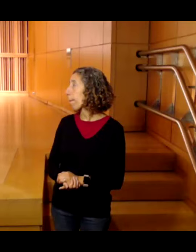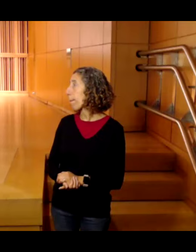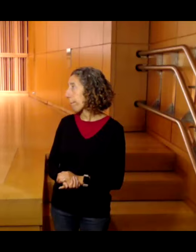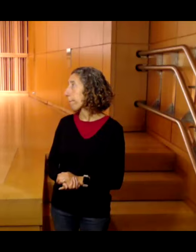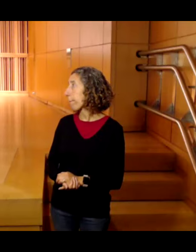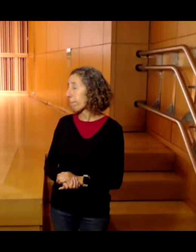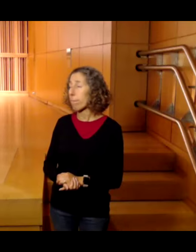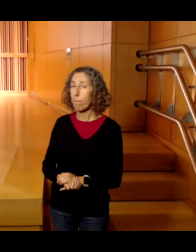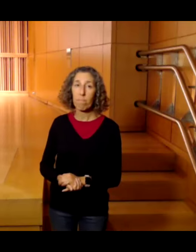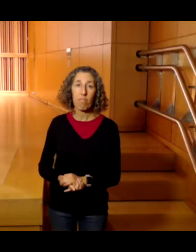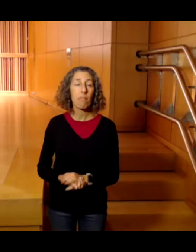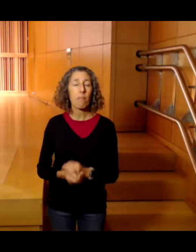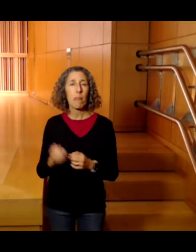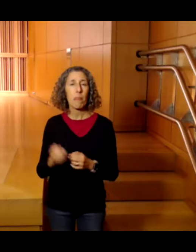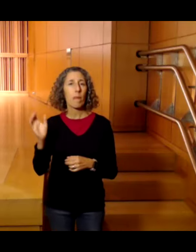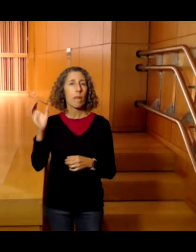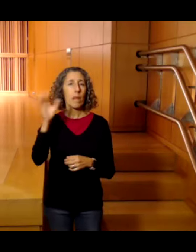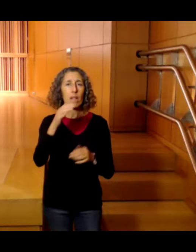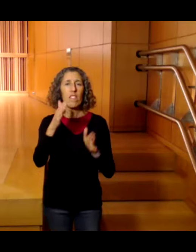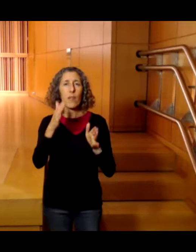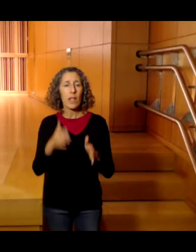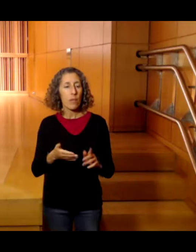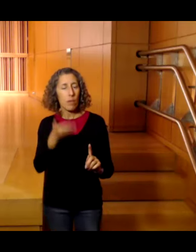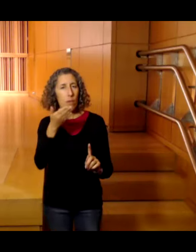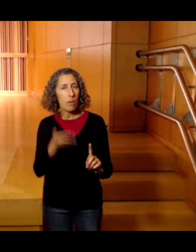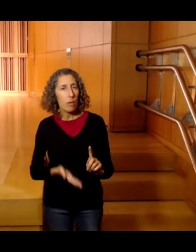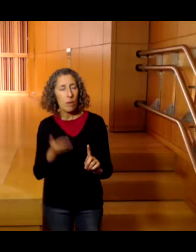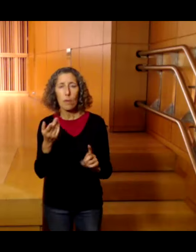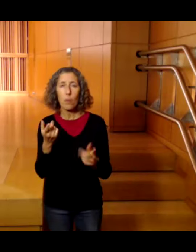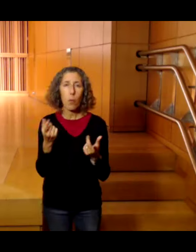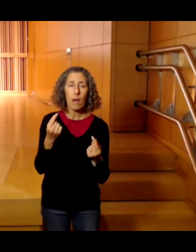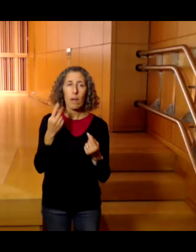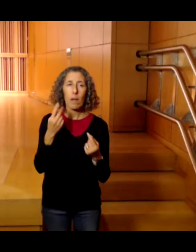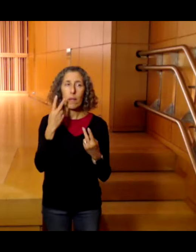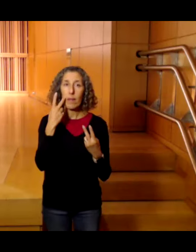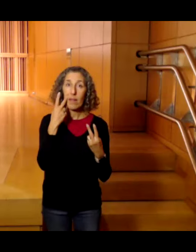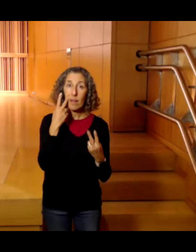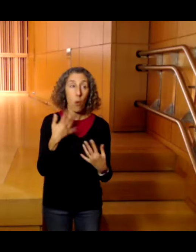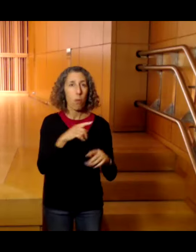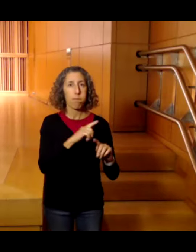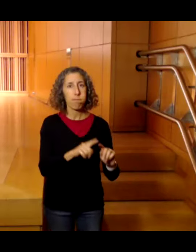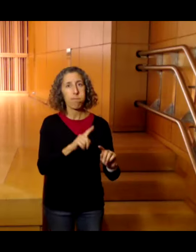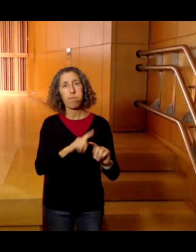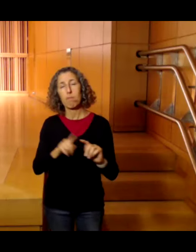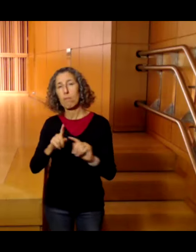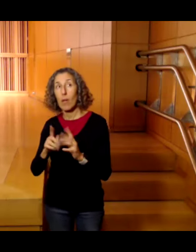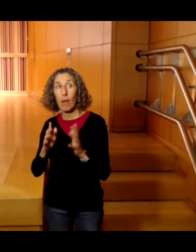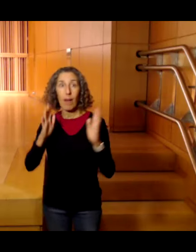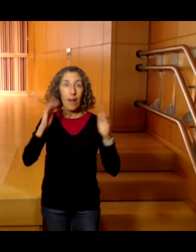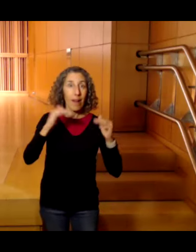Witnessing the miracle of a billion imperfections. Seeing there the union of impossibility and beauty.